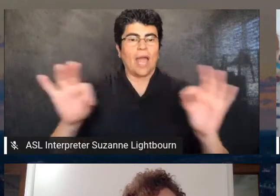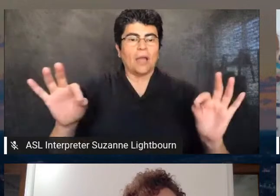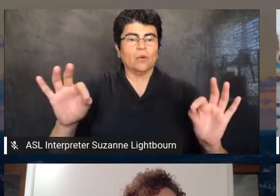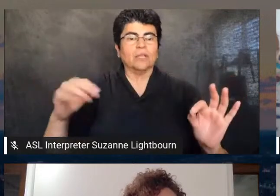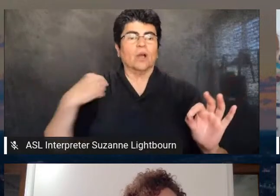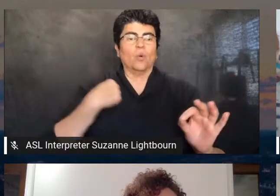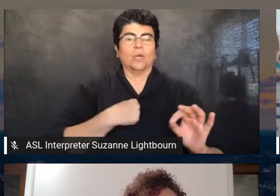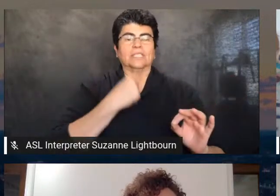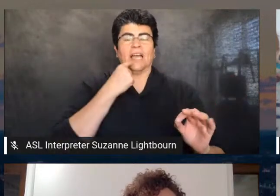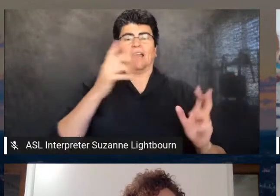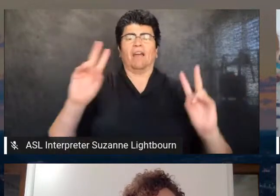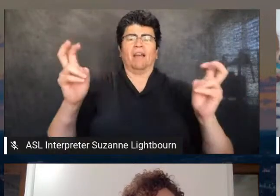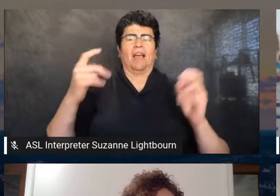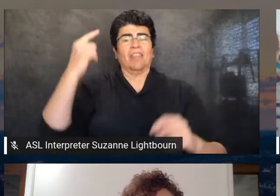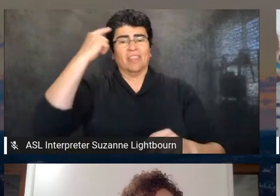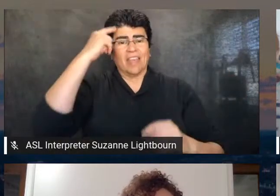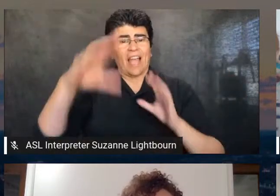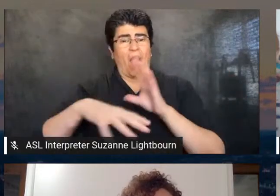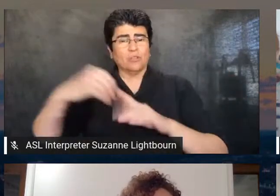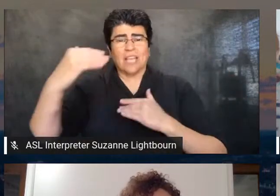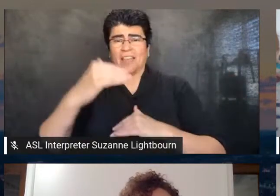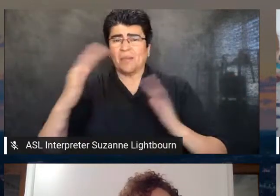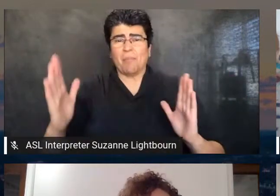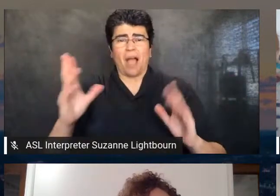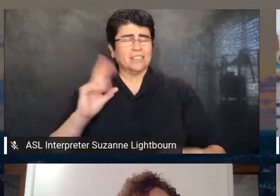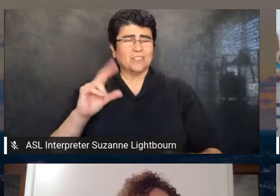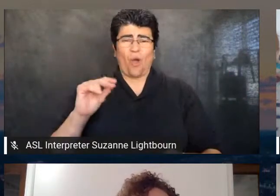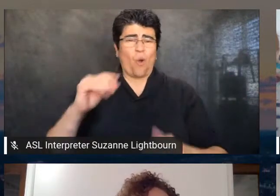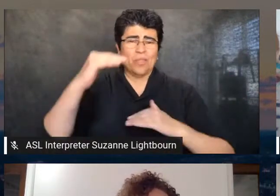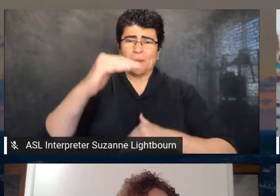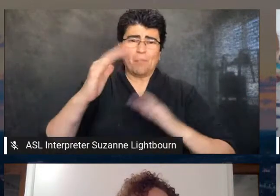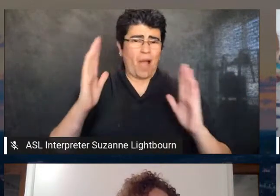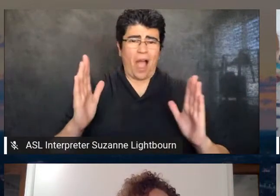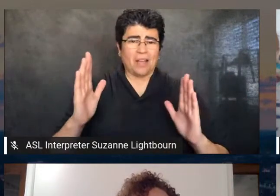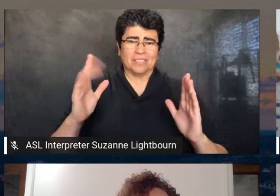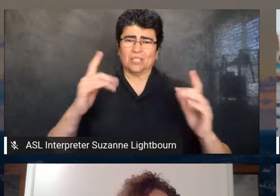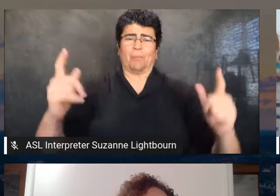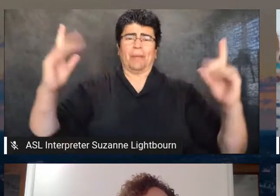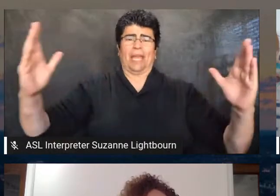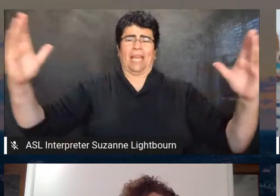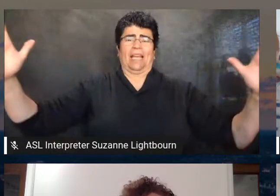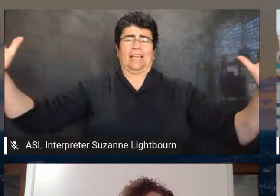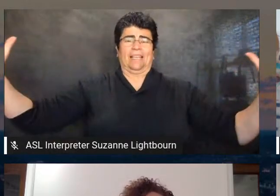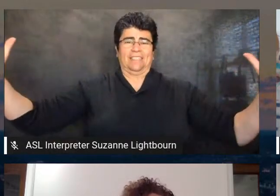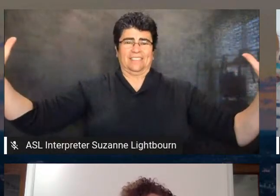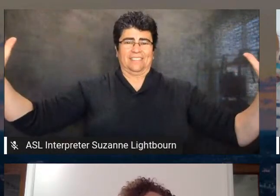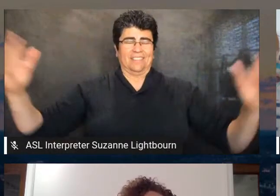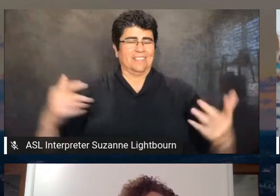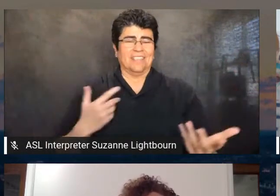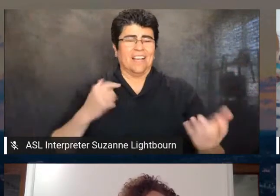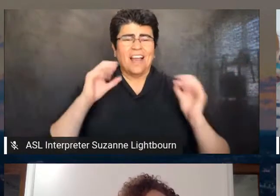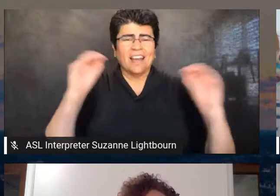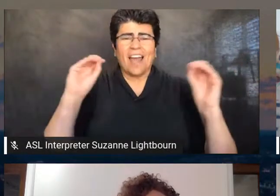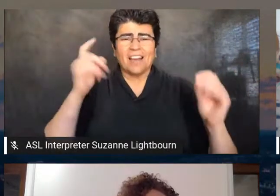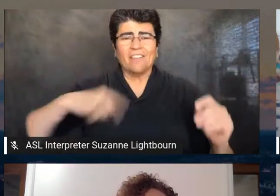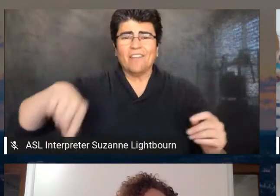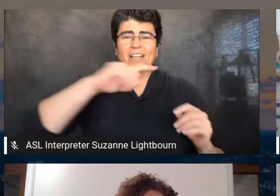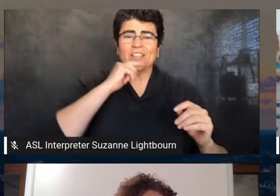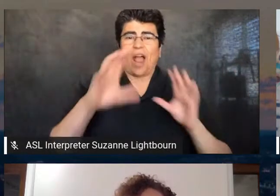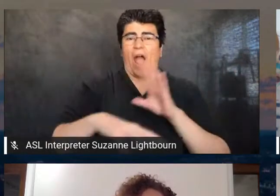Think outside the box, no, the box is really big. None of us are outside the box,